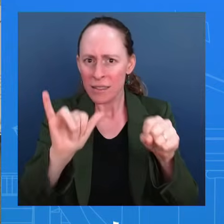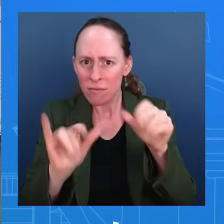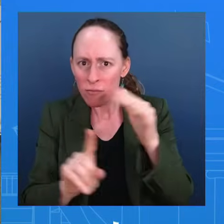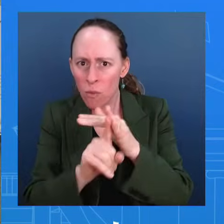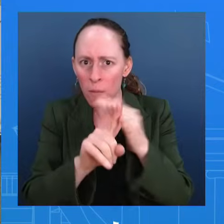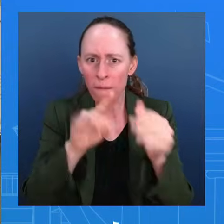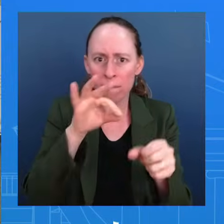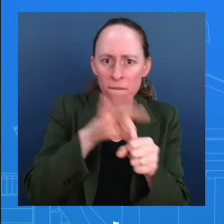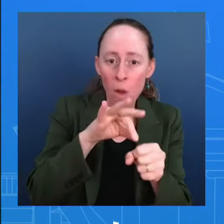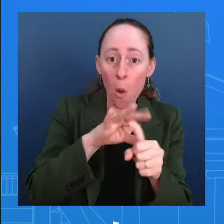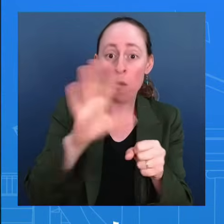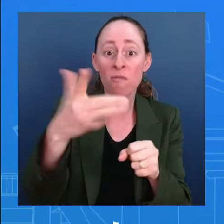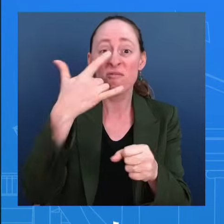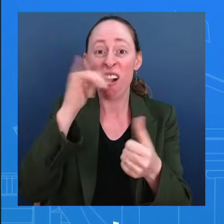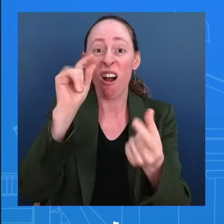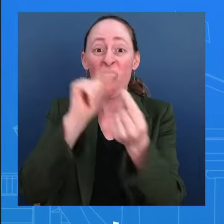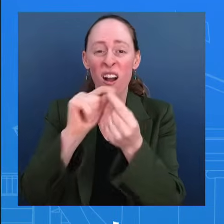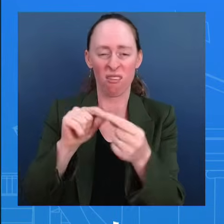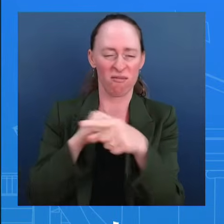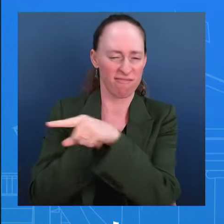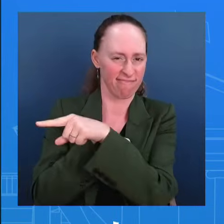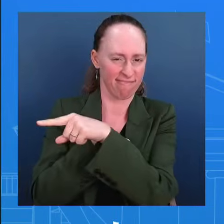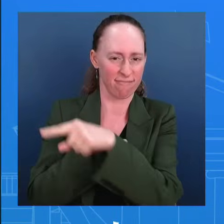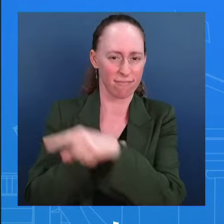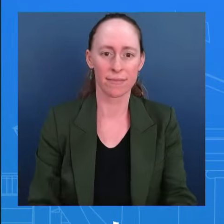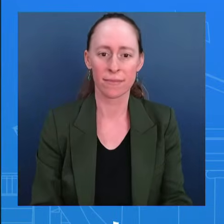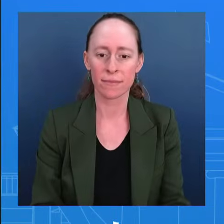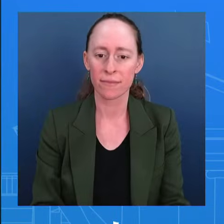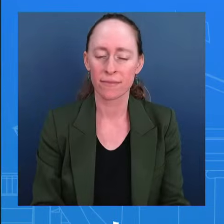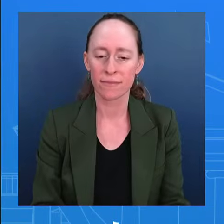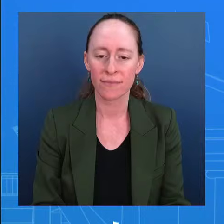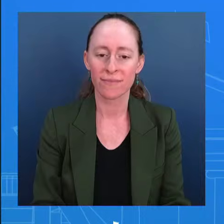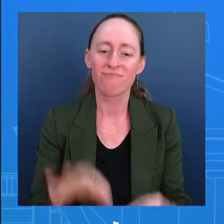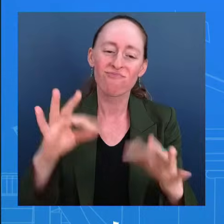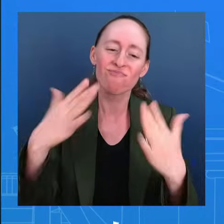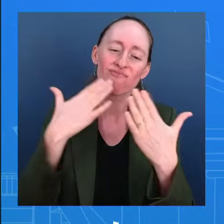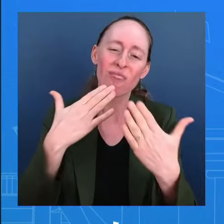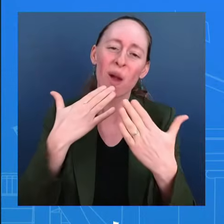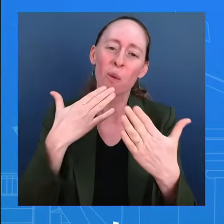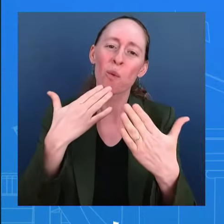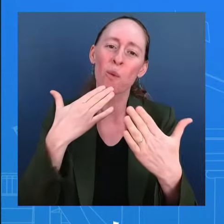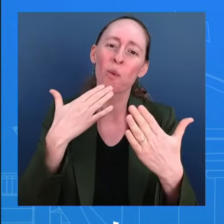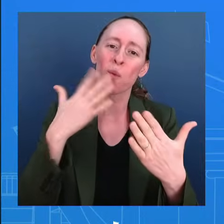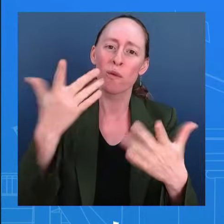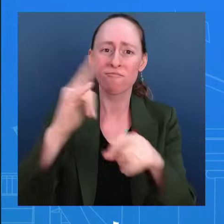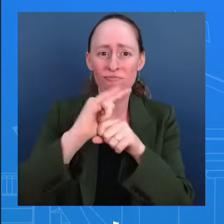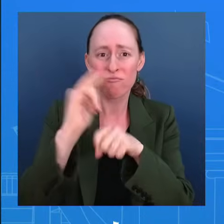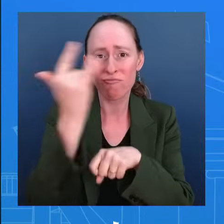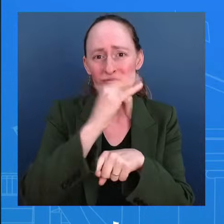Ms. Jean-Pierre: Thank you so much, Administrator. Safe travels. I know you've been in -- Administrator Criswell: Thanks, Karine. Ms. Jean-Pierre: -- North Carolina for some time helping on the ground there.